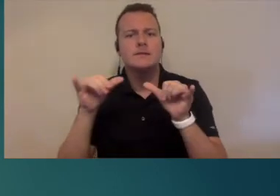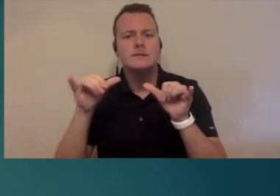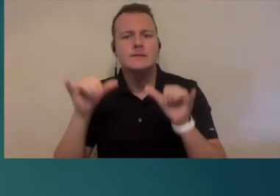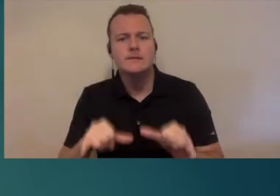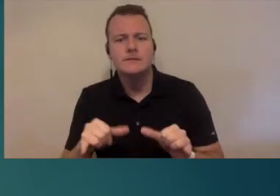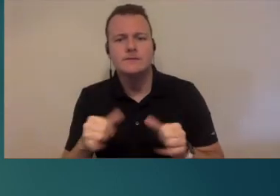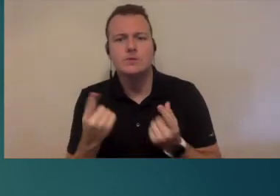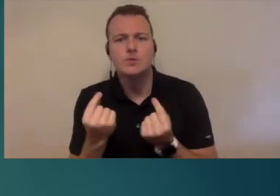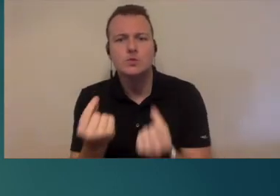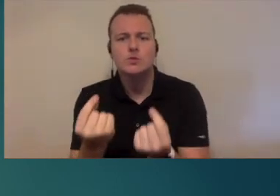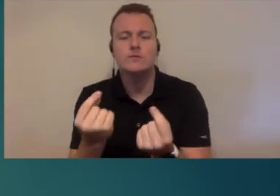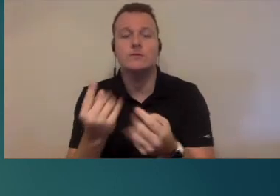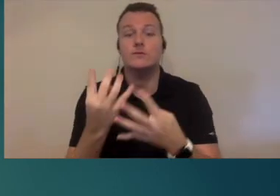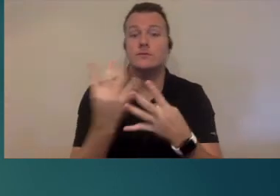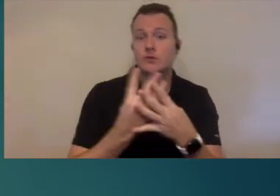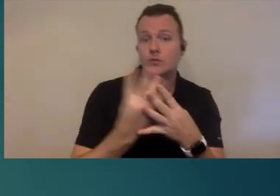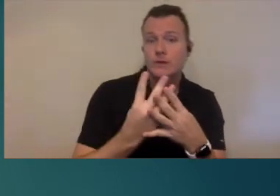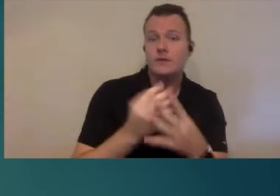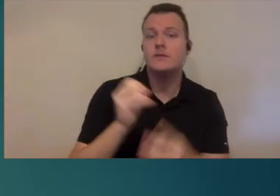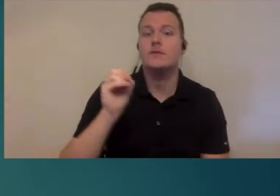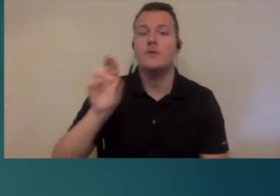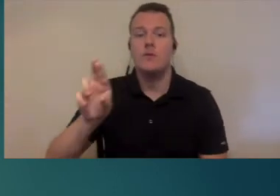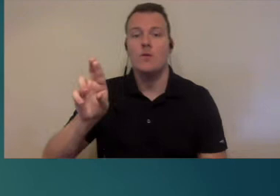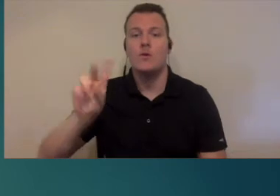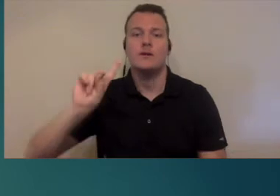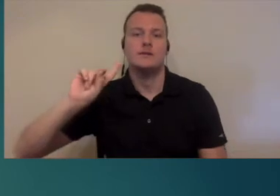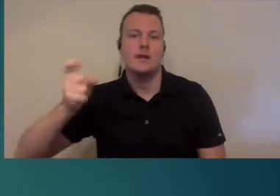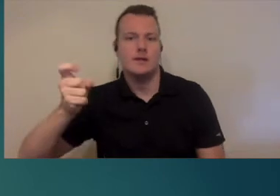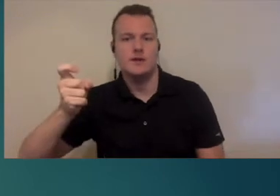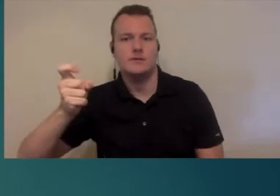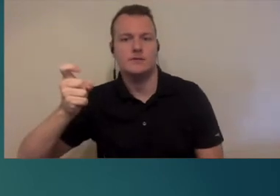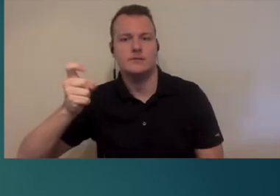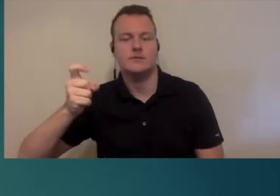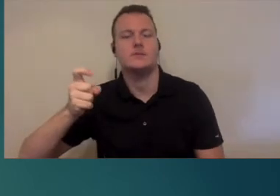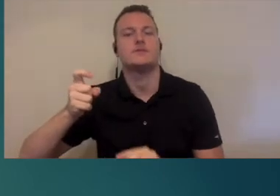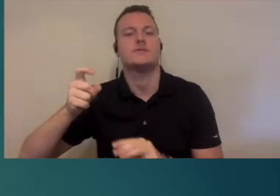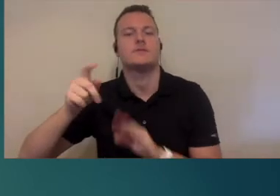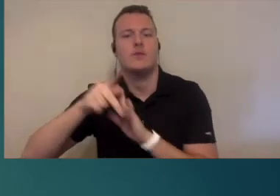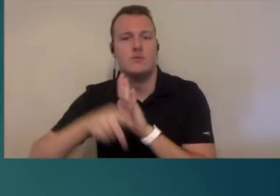being done, were you using screening methods, or were you using diagnostics protocols. So